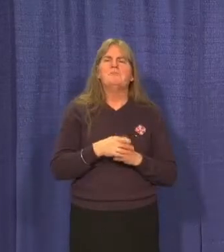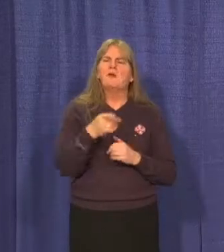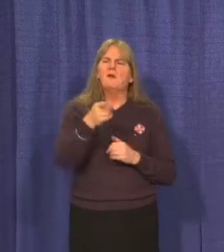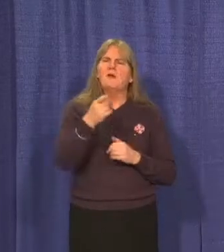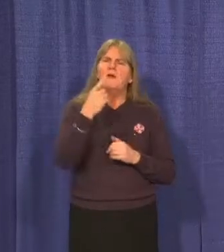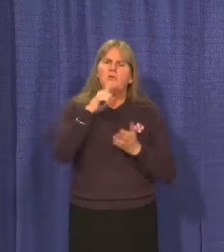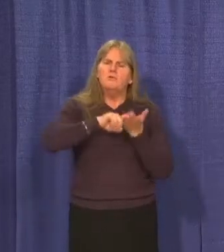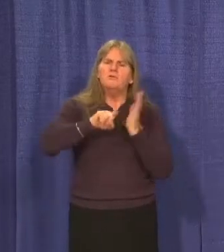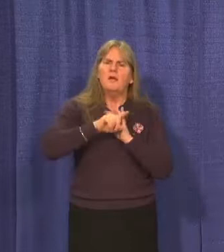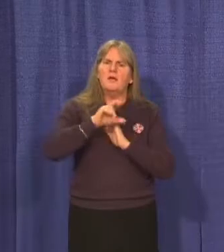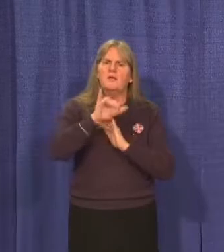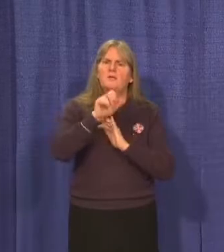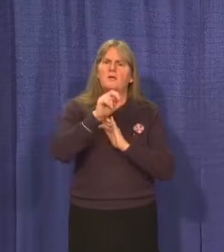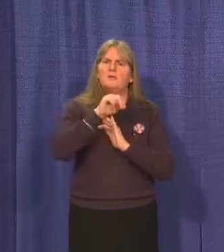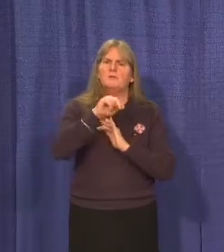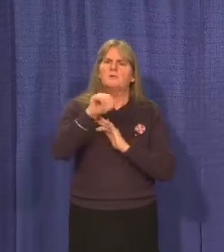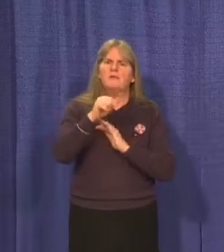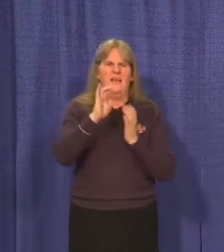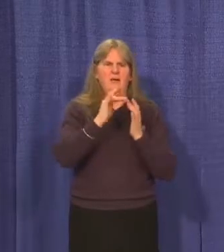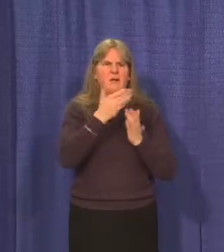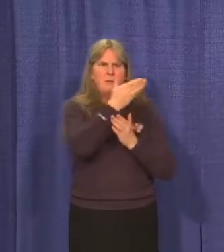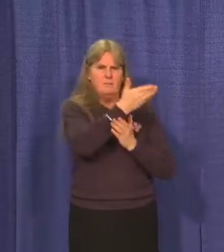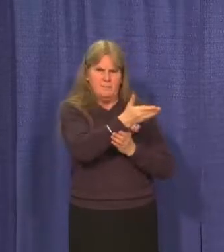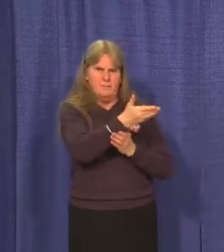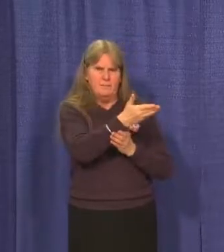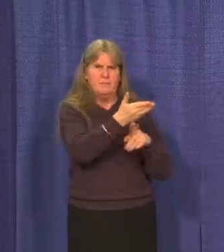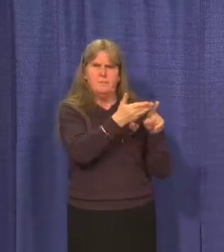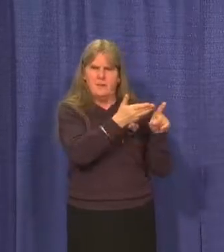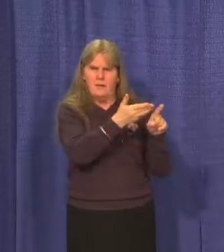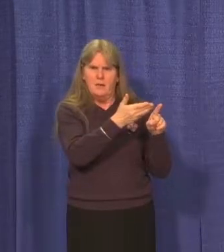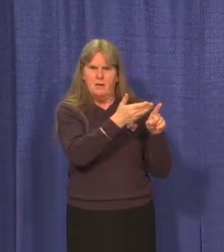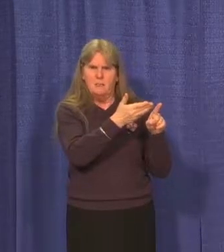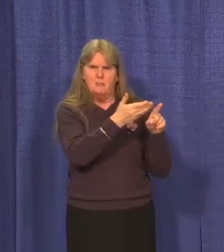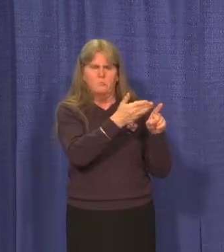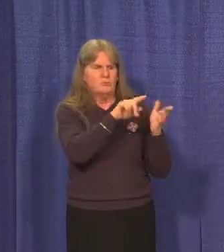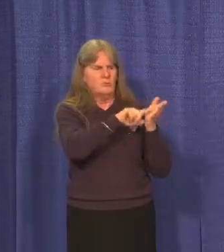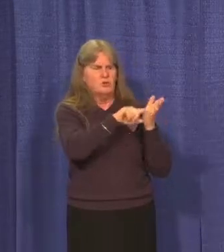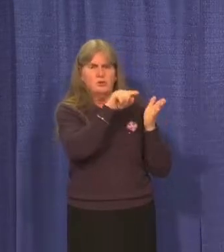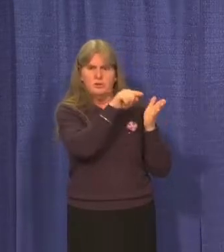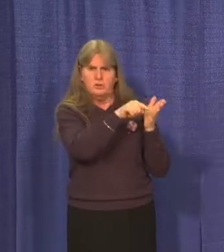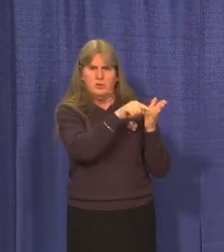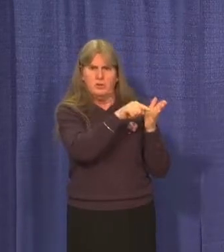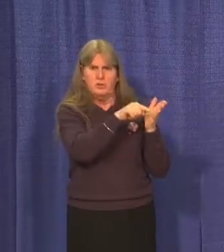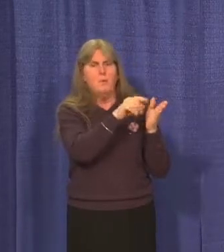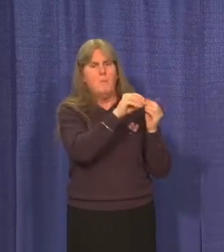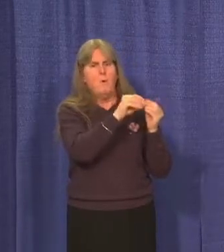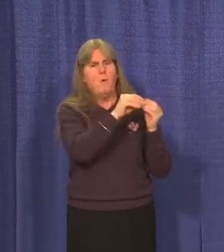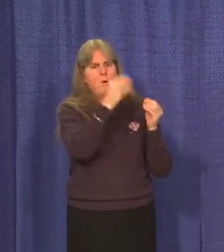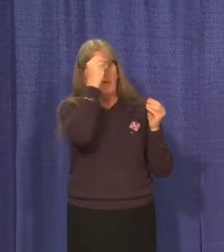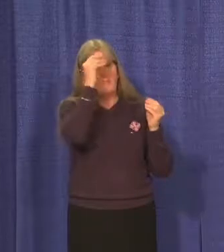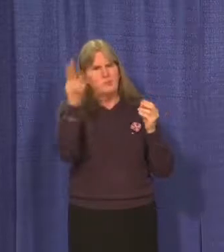online, because again some of the information is really now becoming more-- more and more is